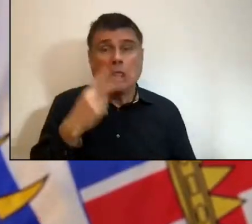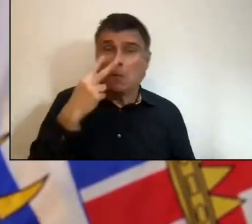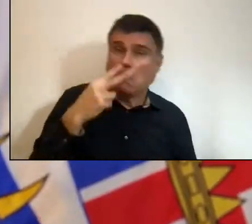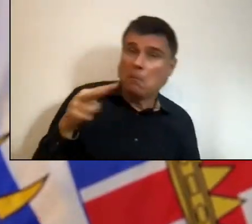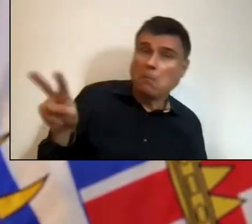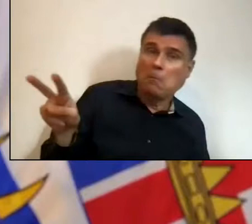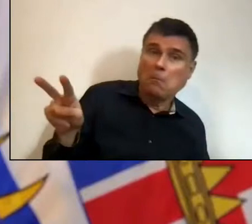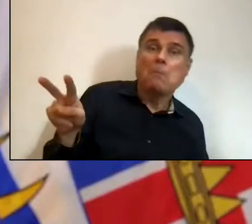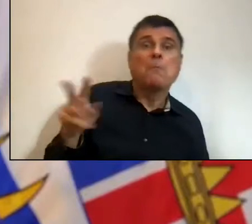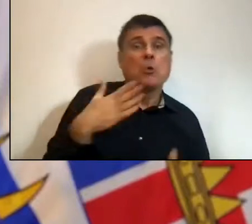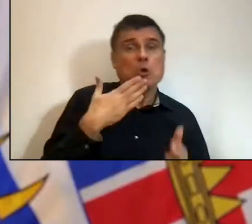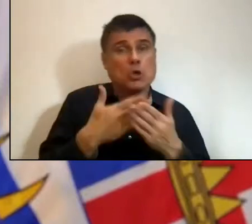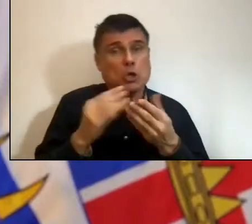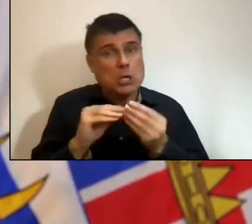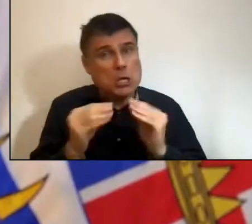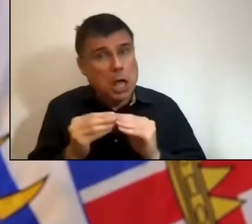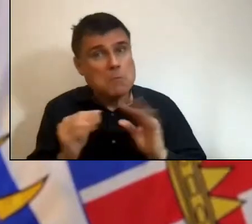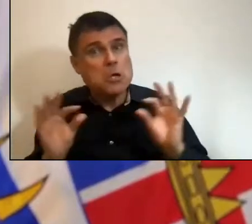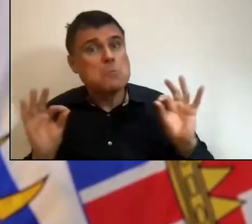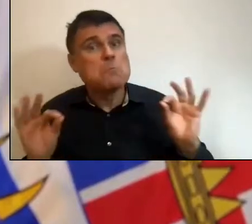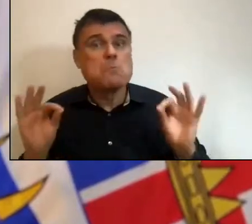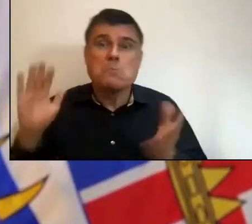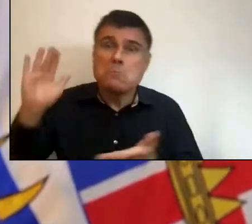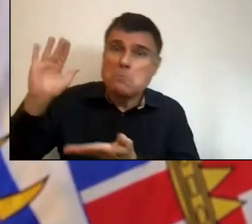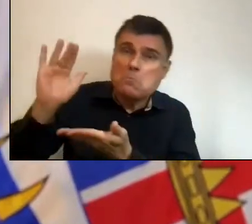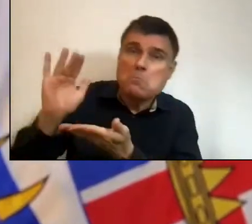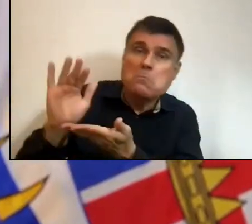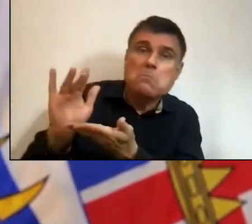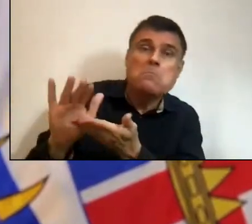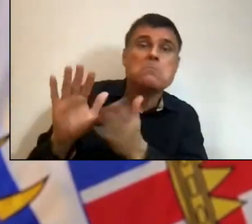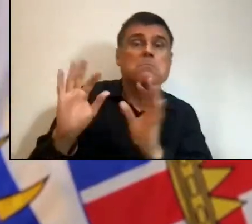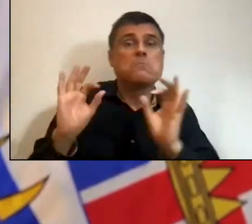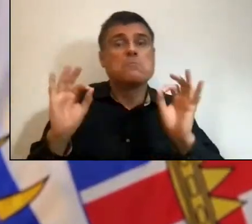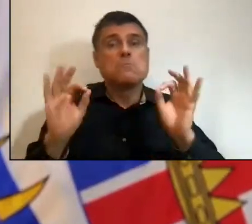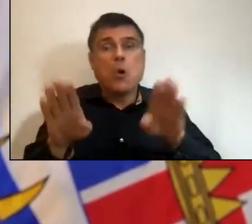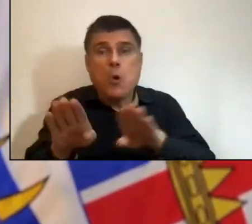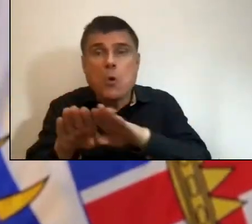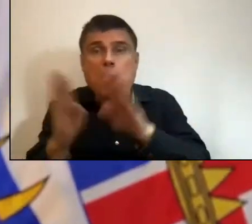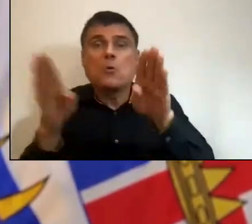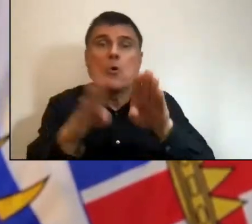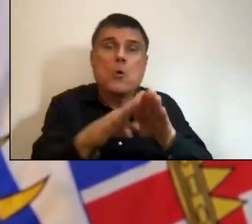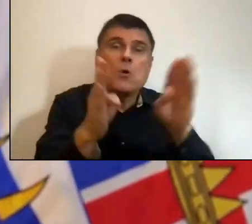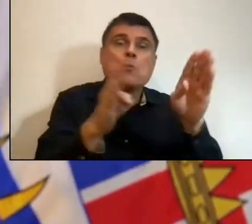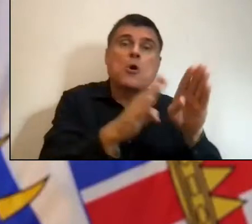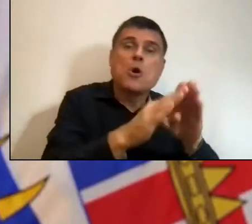with our opening plan, with the